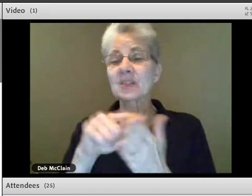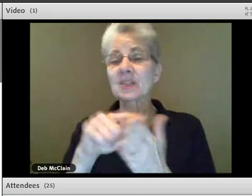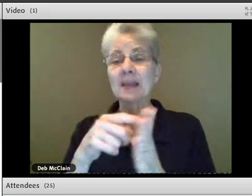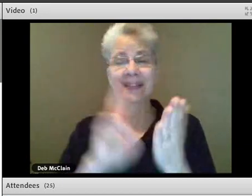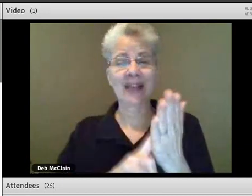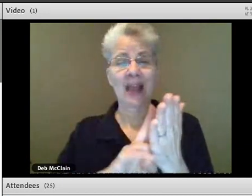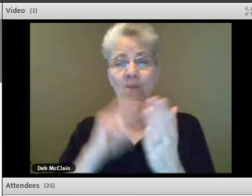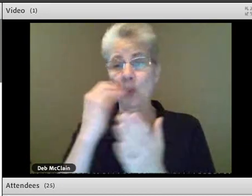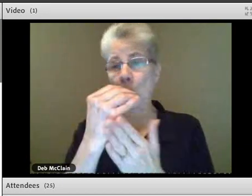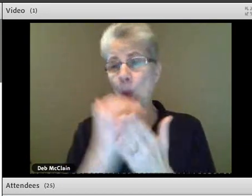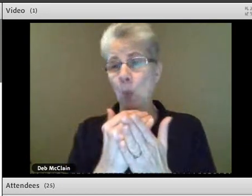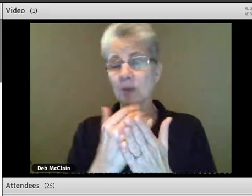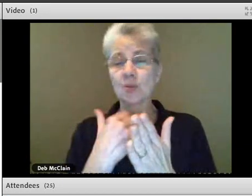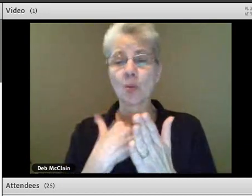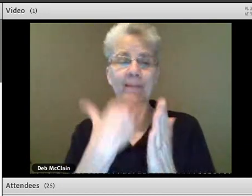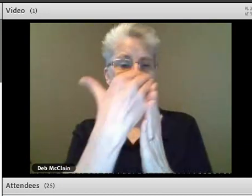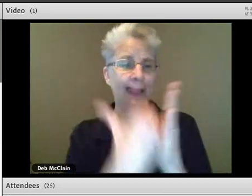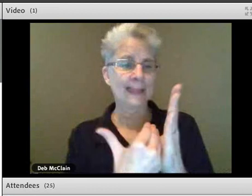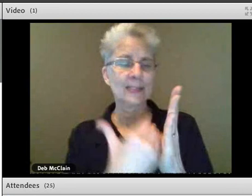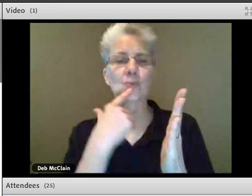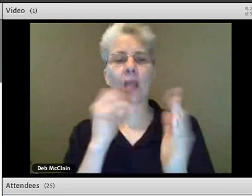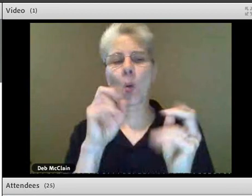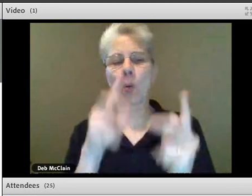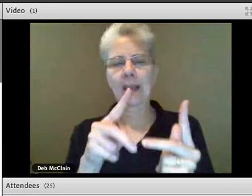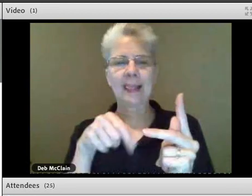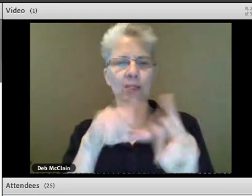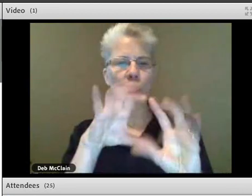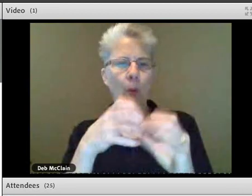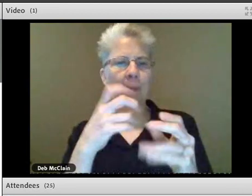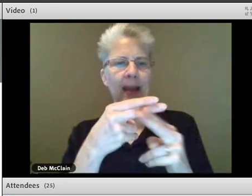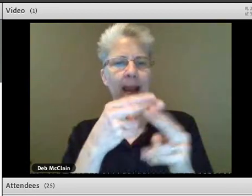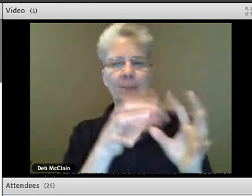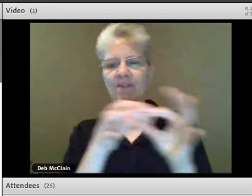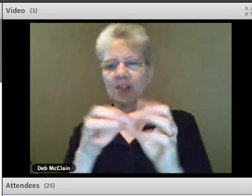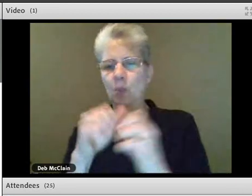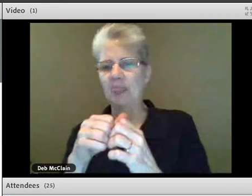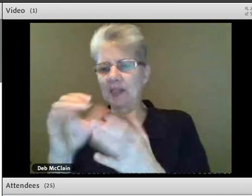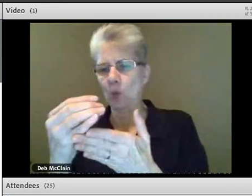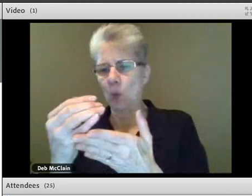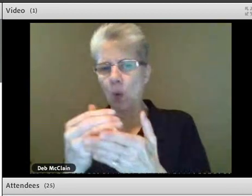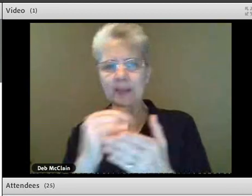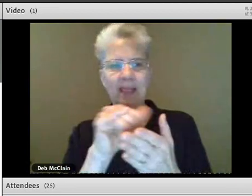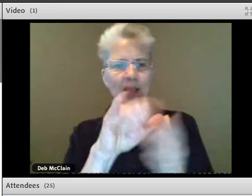so you have your list of names, and you say, "All right. This group of names goes to this course. This group of names go to that course,"